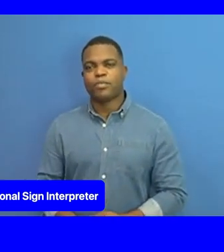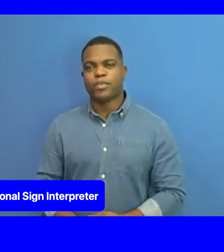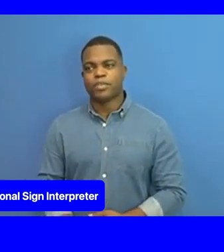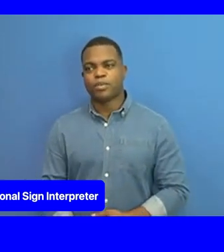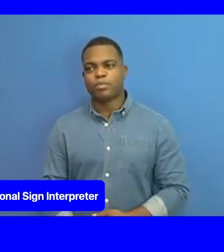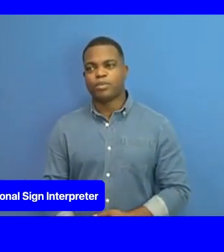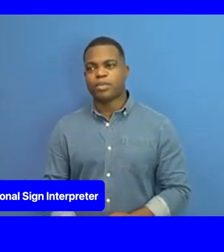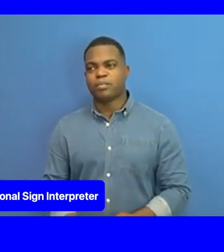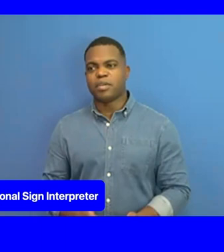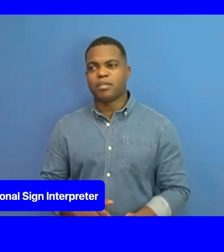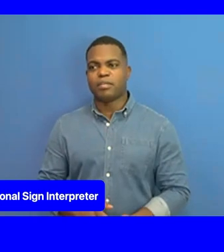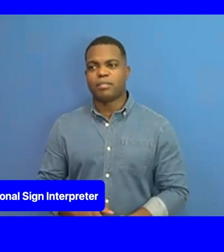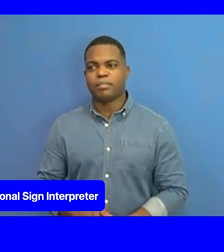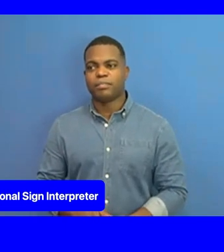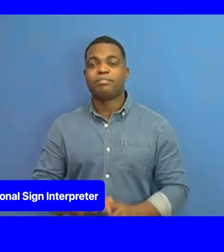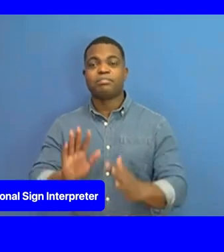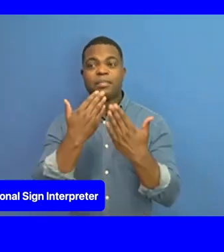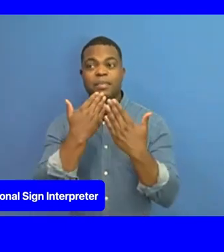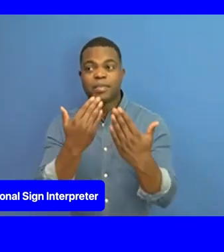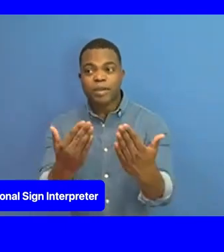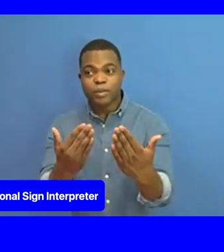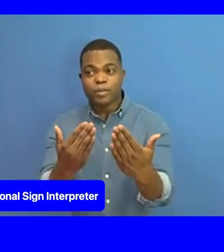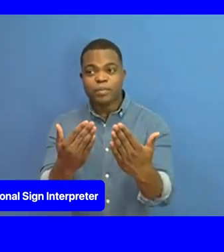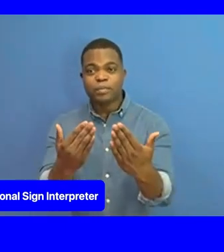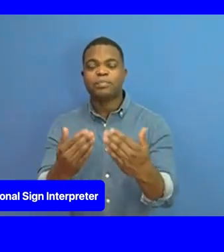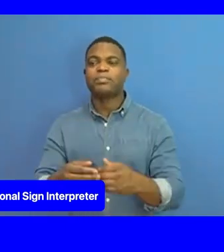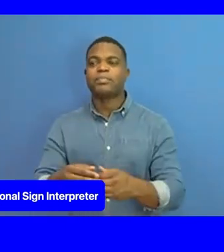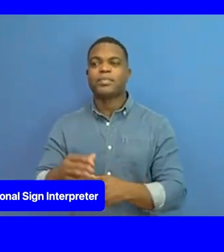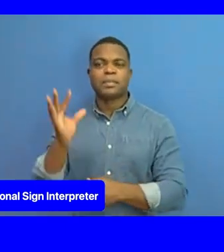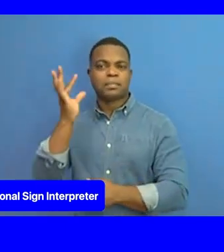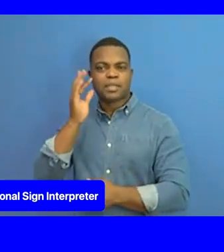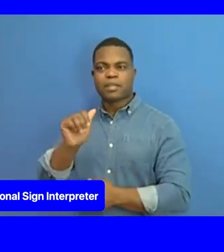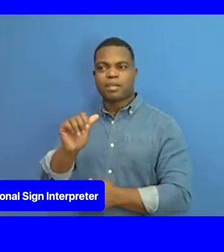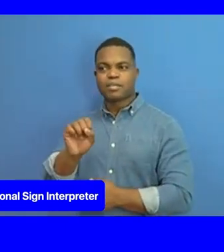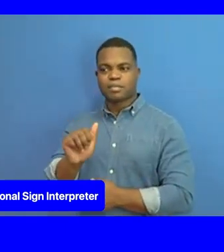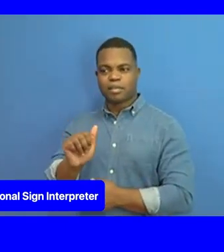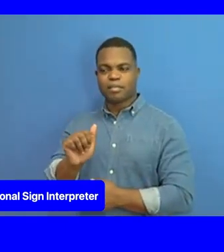dear consortium partners, dear colleagues, thank you for this invitation.